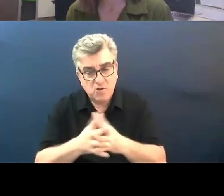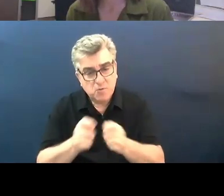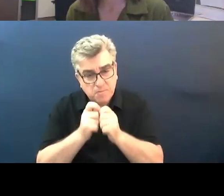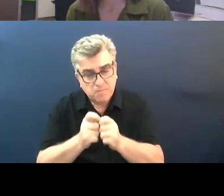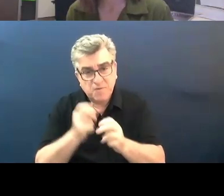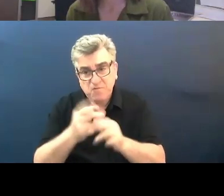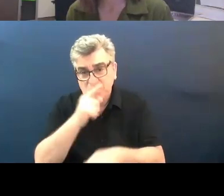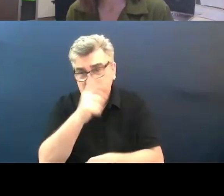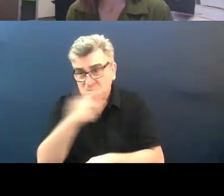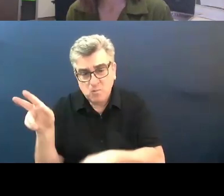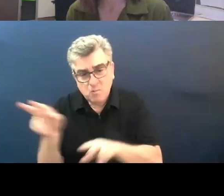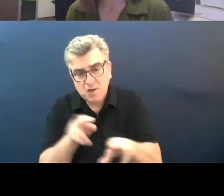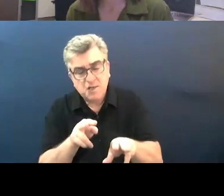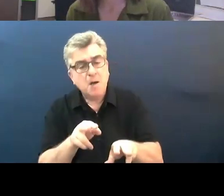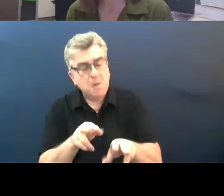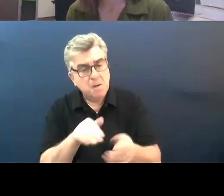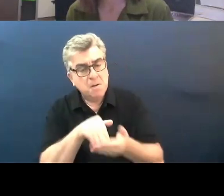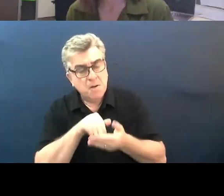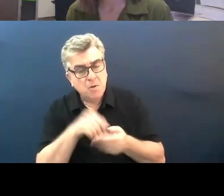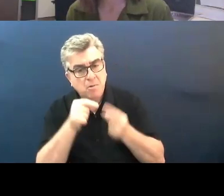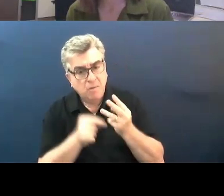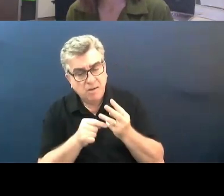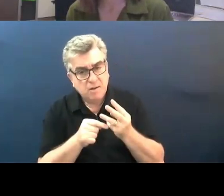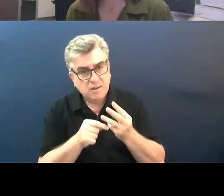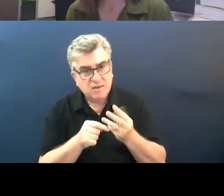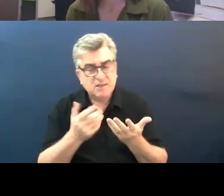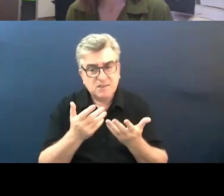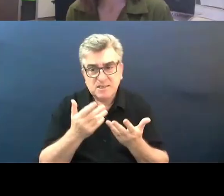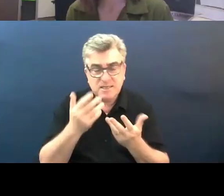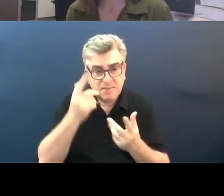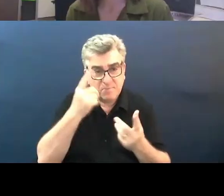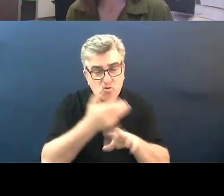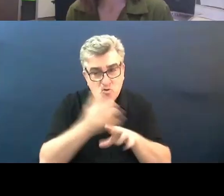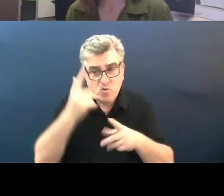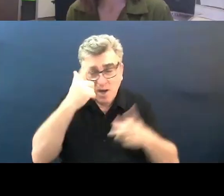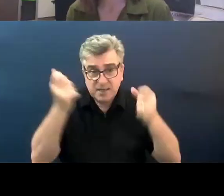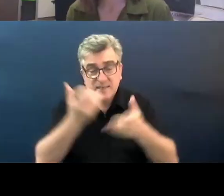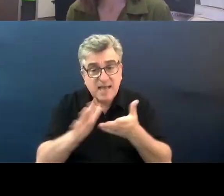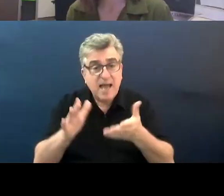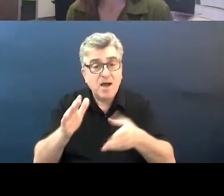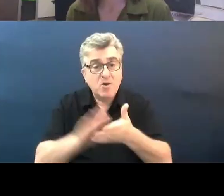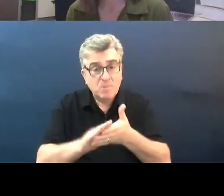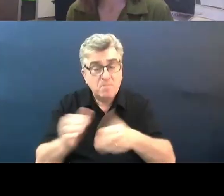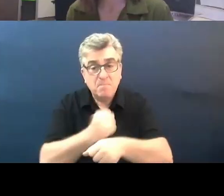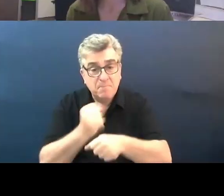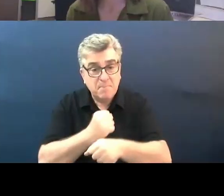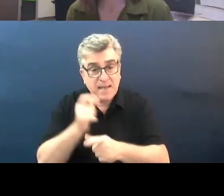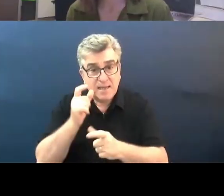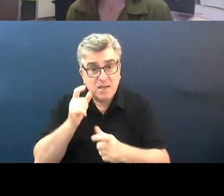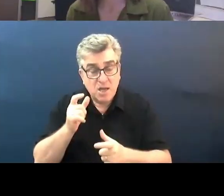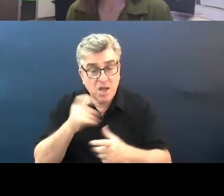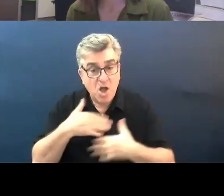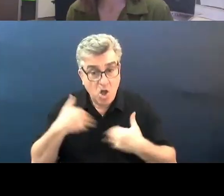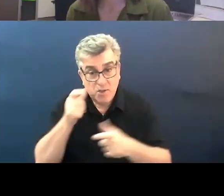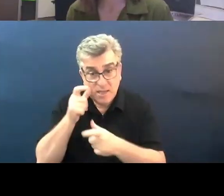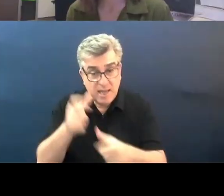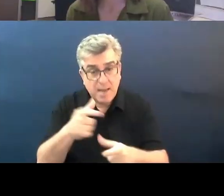ideas about how you can make healthcare more inclusive and a more person-centred approach.